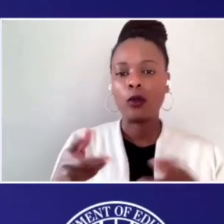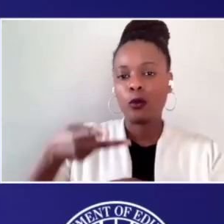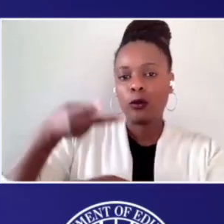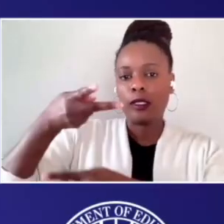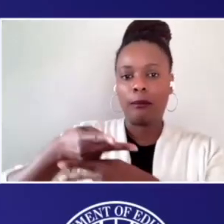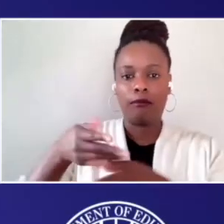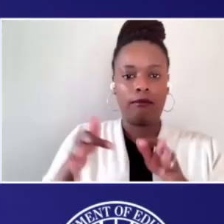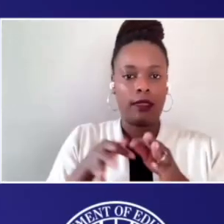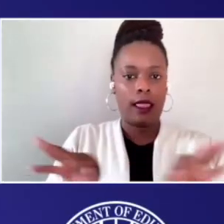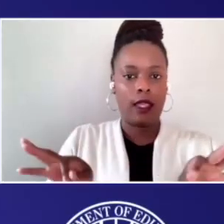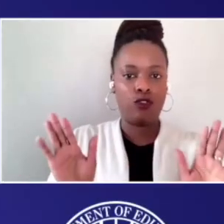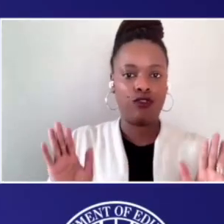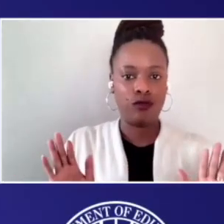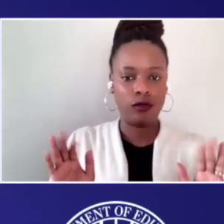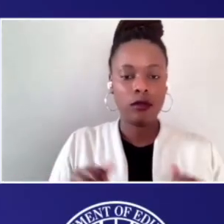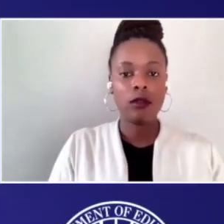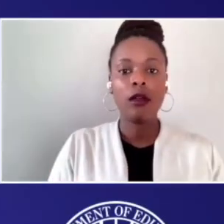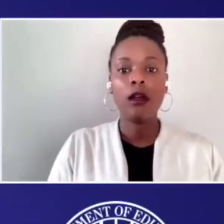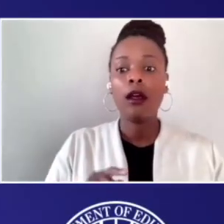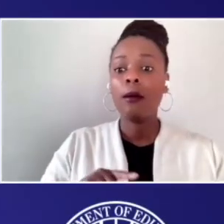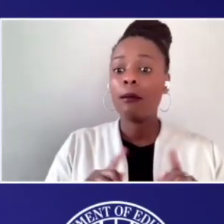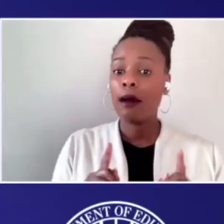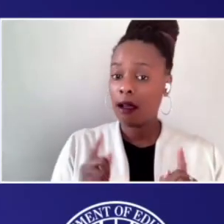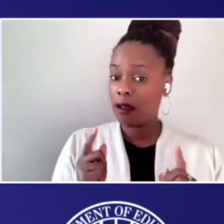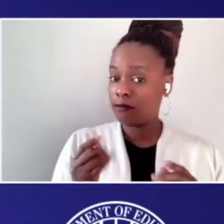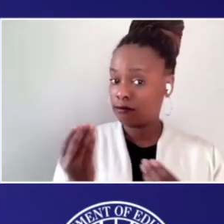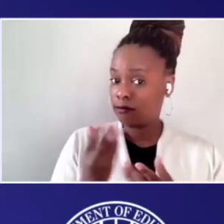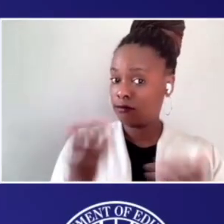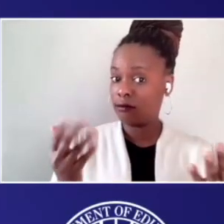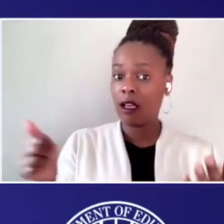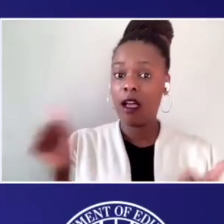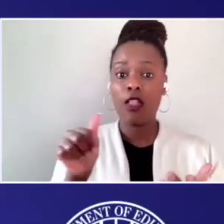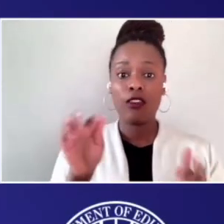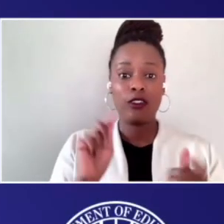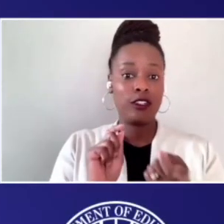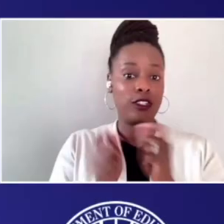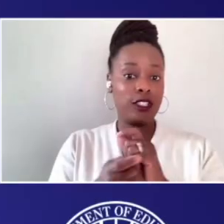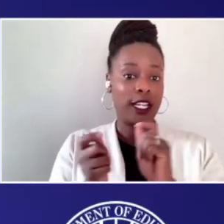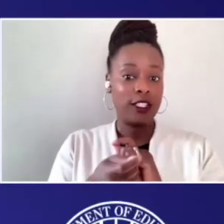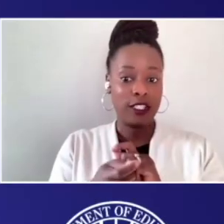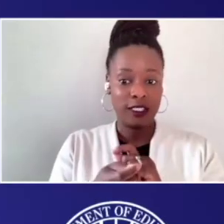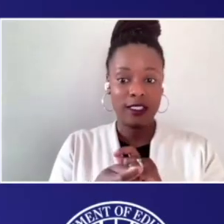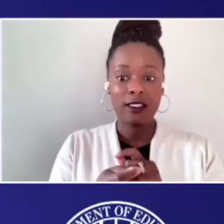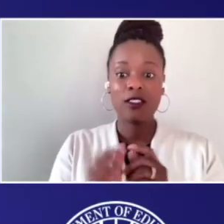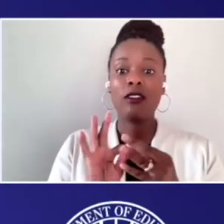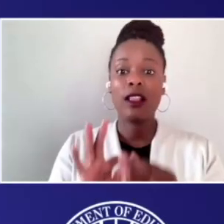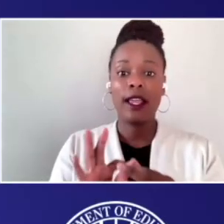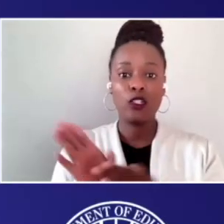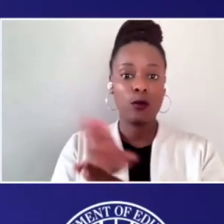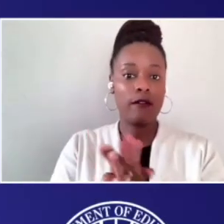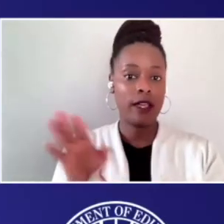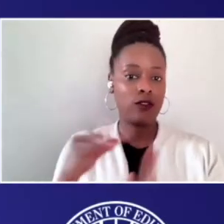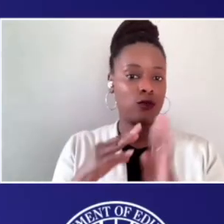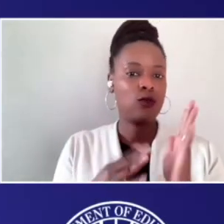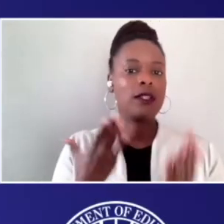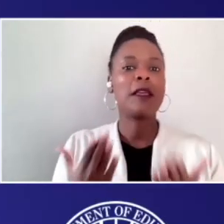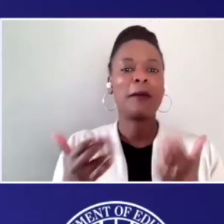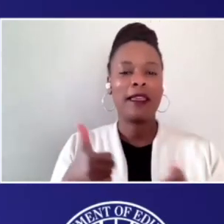But I will tell you there are some other changes that we'll talk about in a minute about professional student that may help ease some of the concerns that you